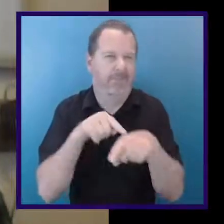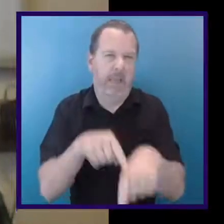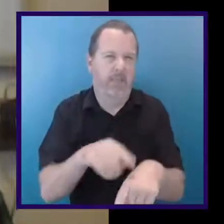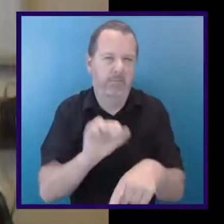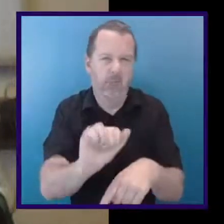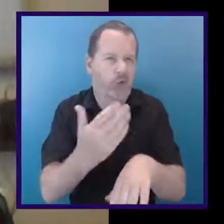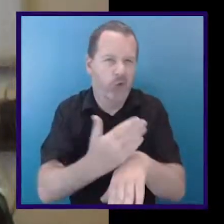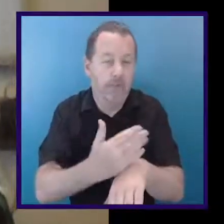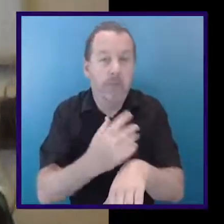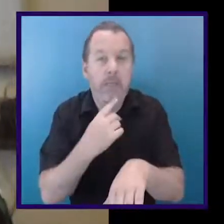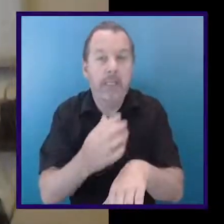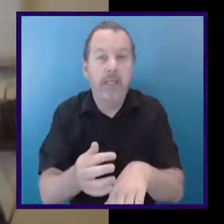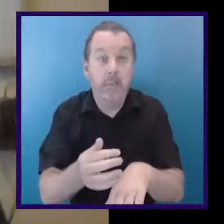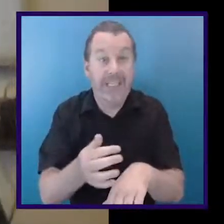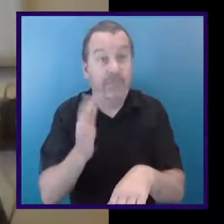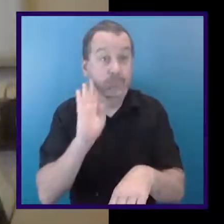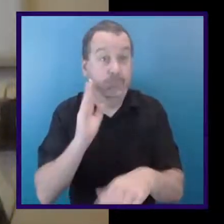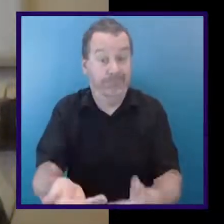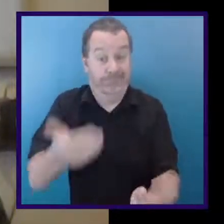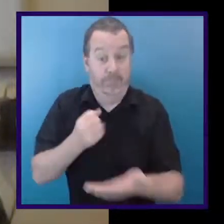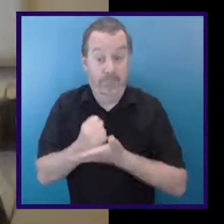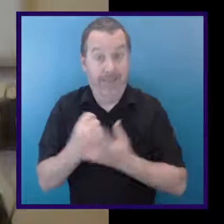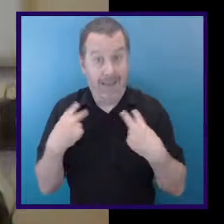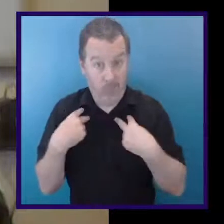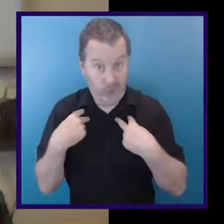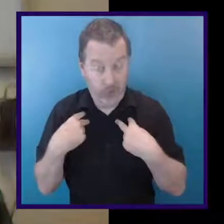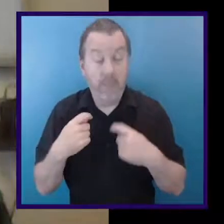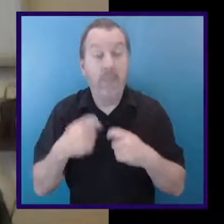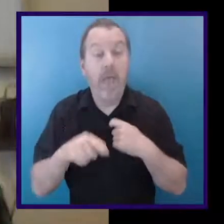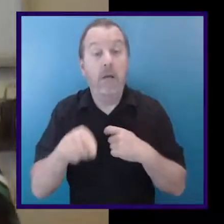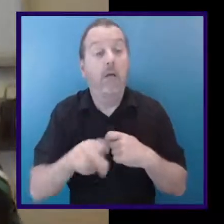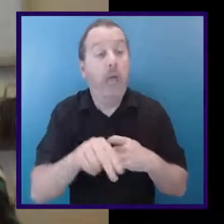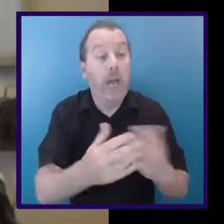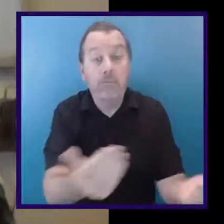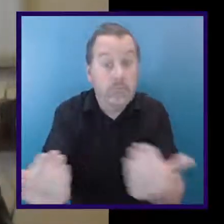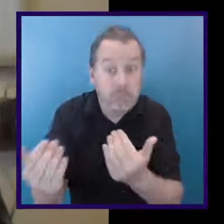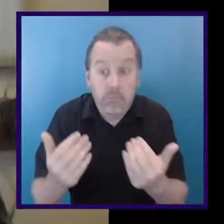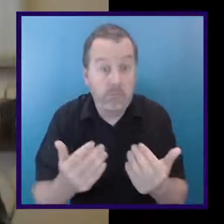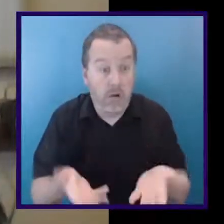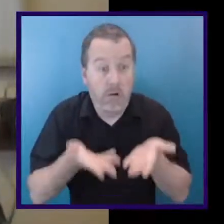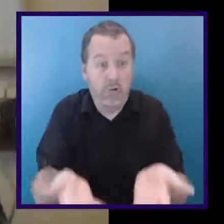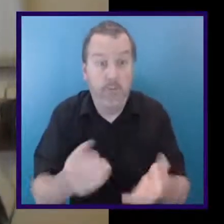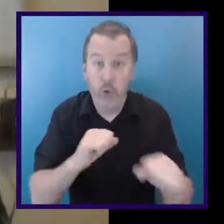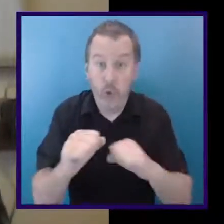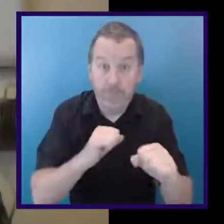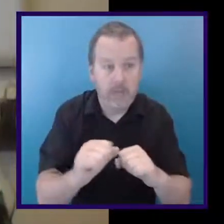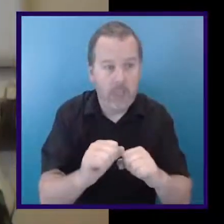on what your job you want, being able to have clients through English or whatever language you're learning.